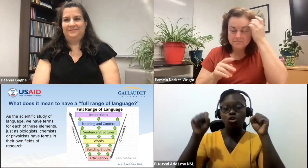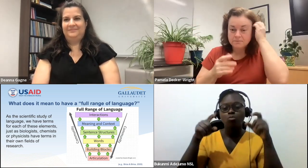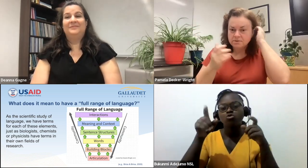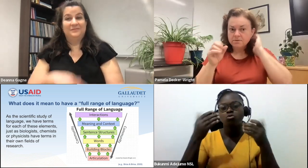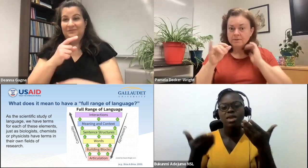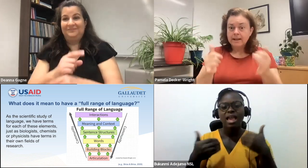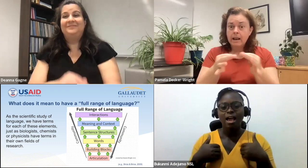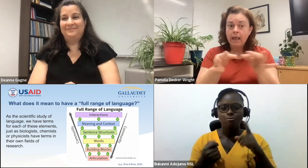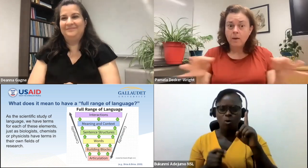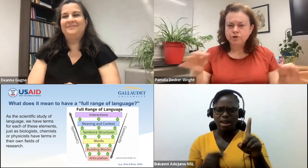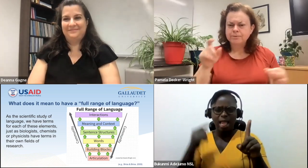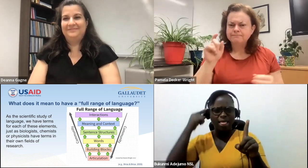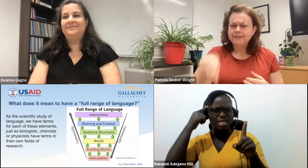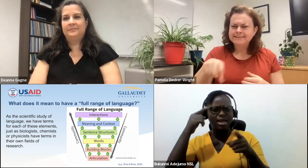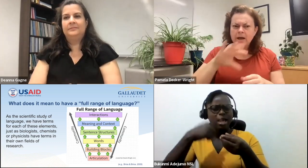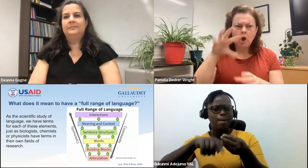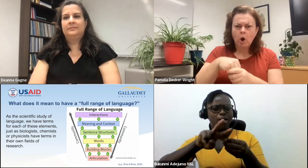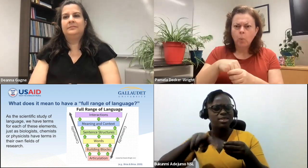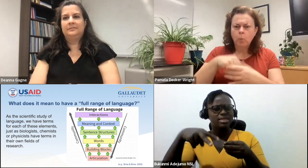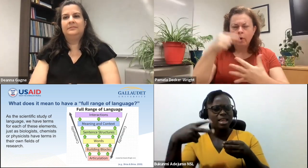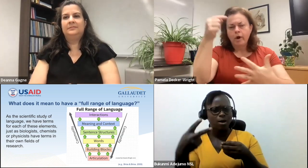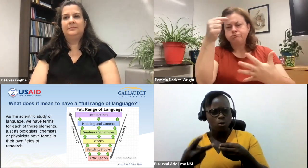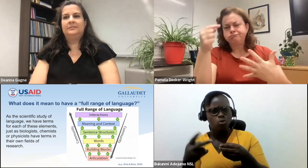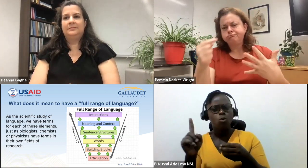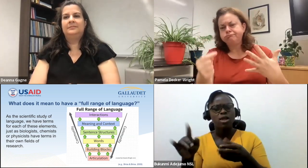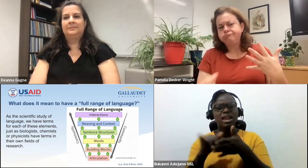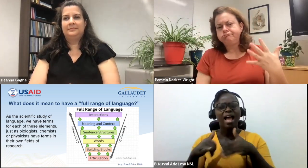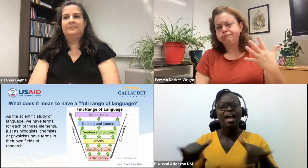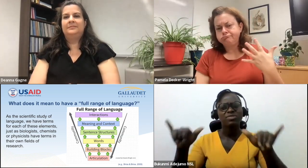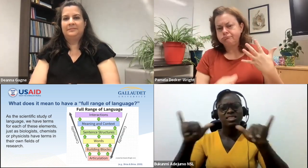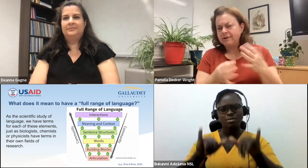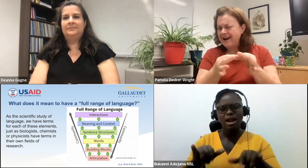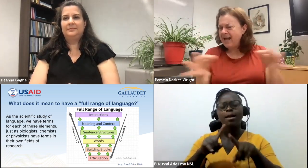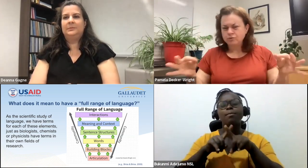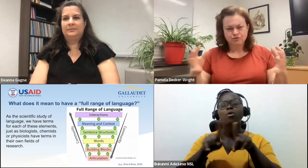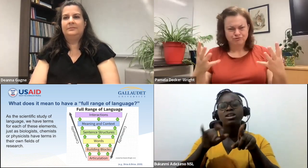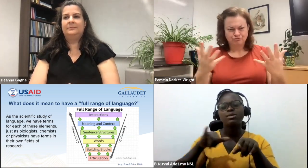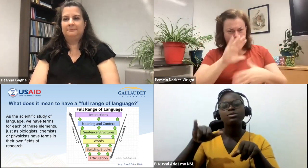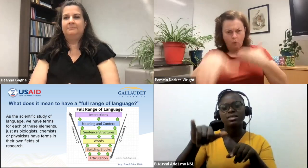There's still languages in these countries, but there are differences. and if they're a language they have to